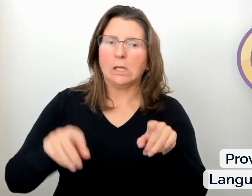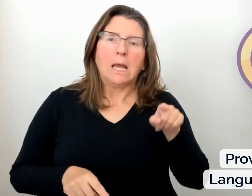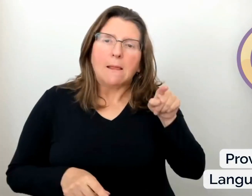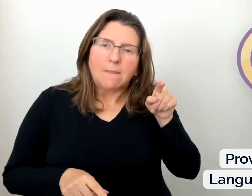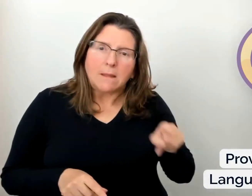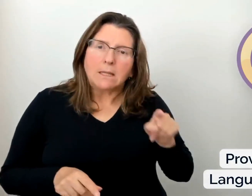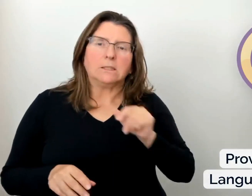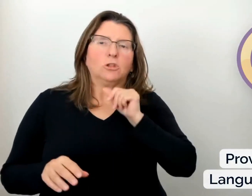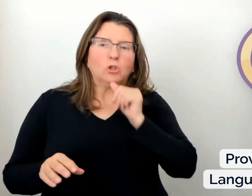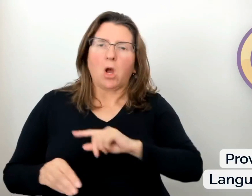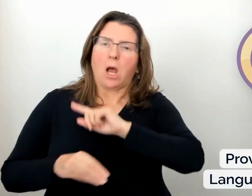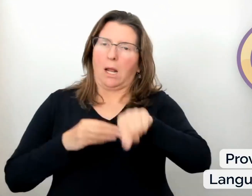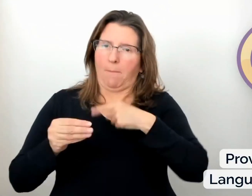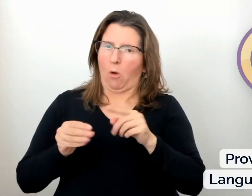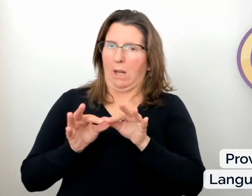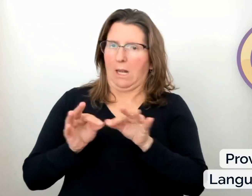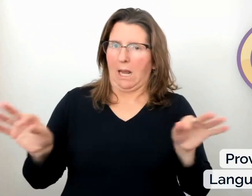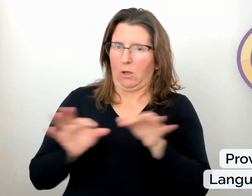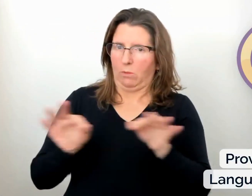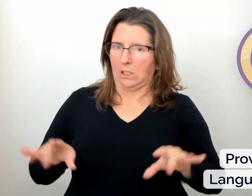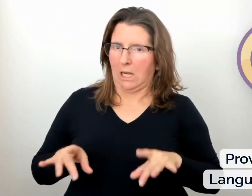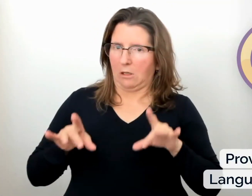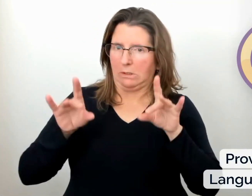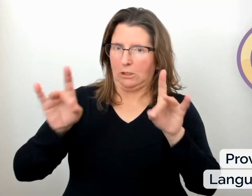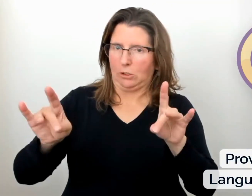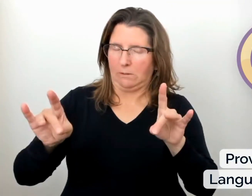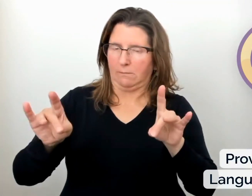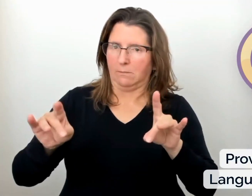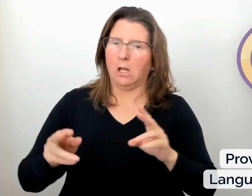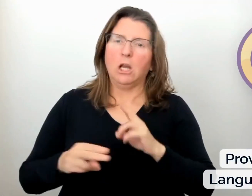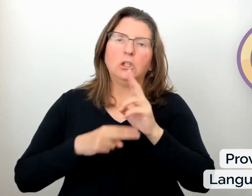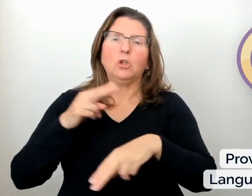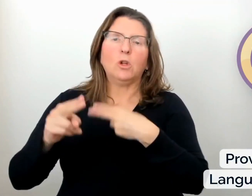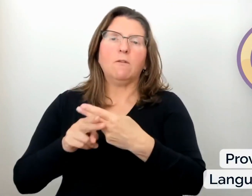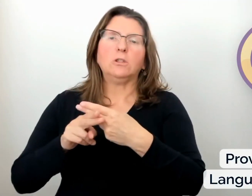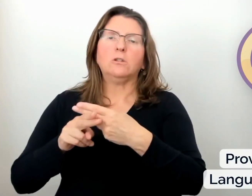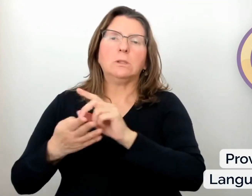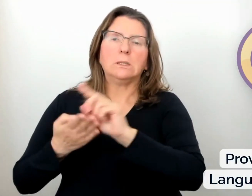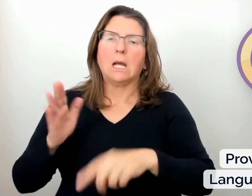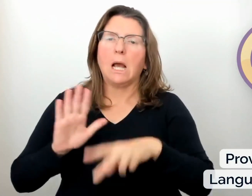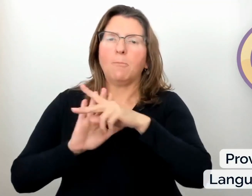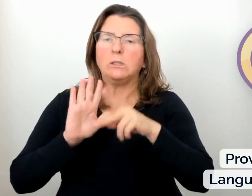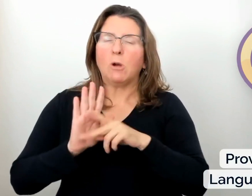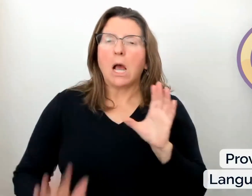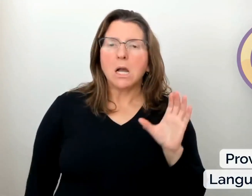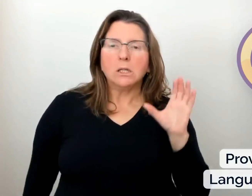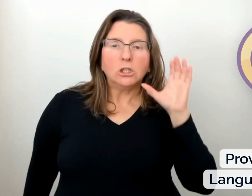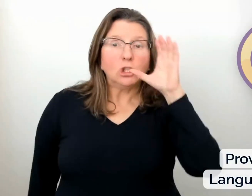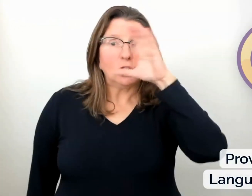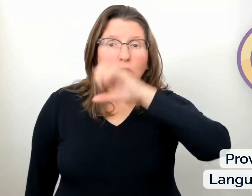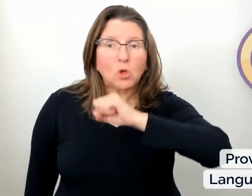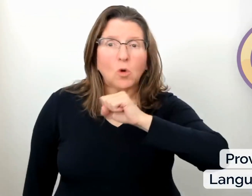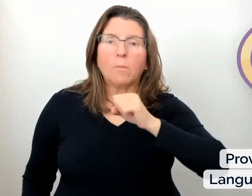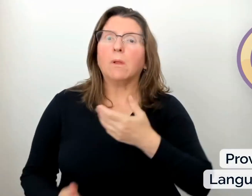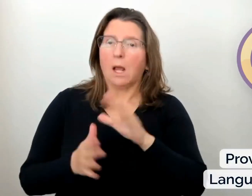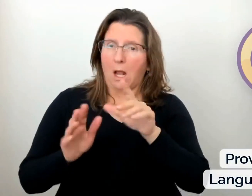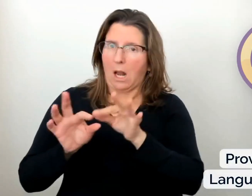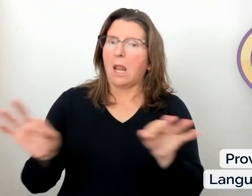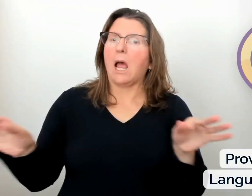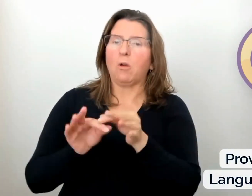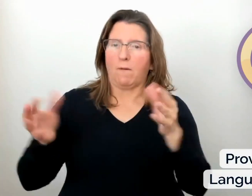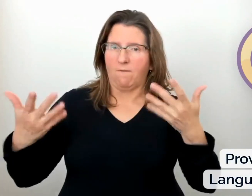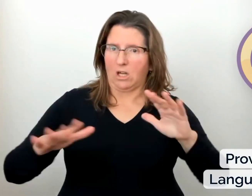The options we're talking about in this form of content representation is NOT to support language acquisition.